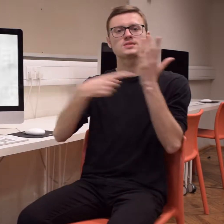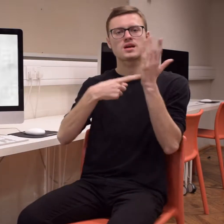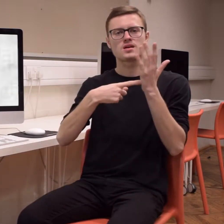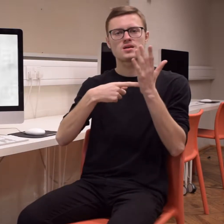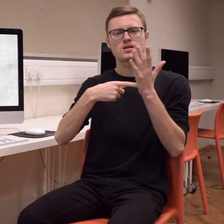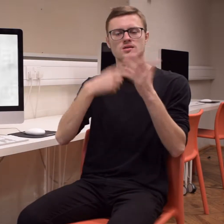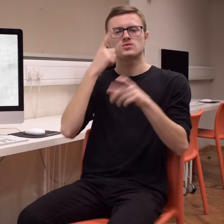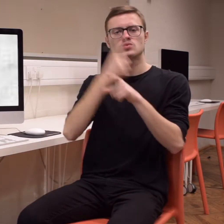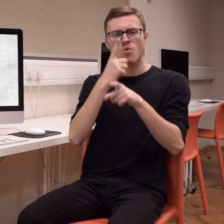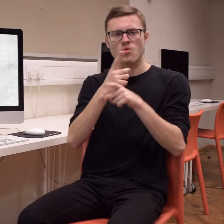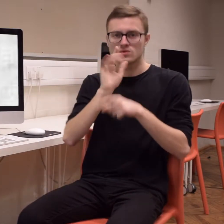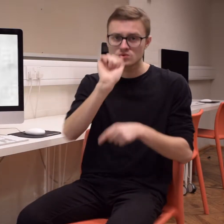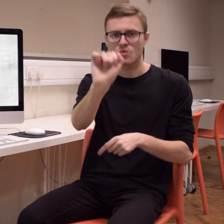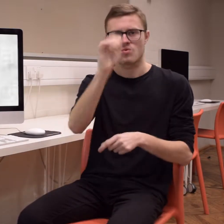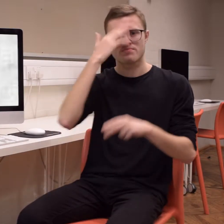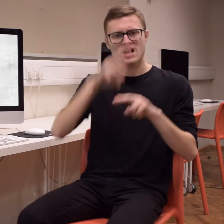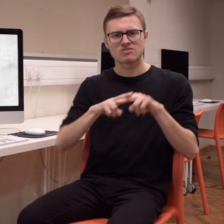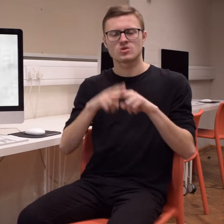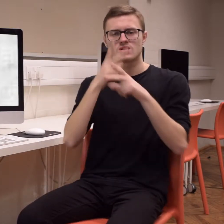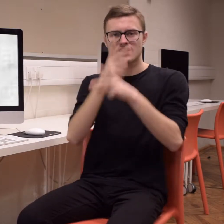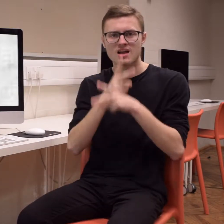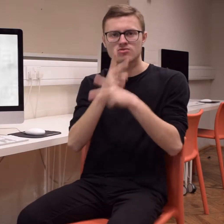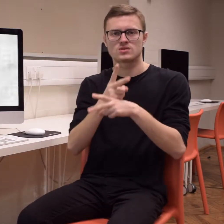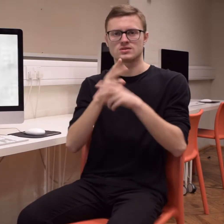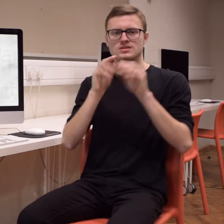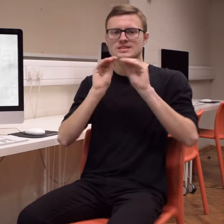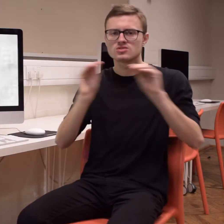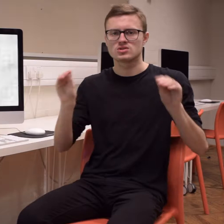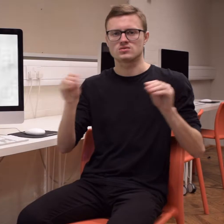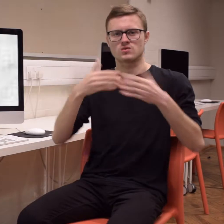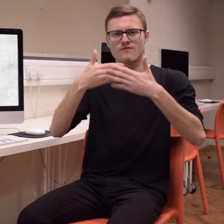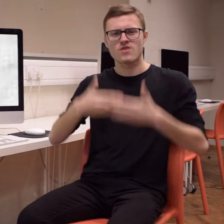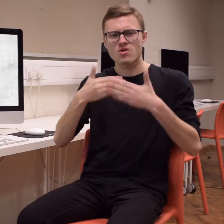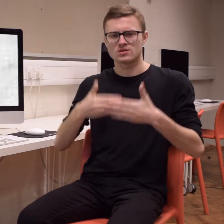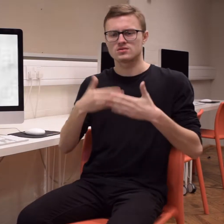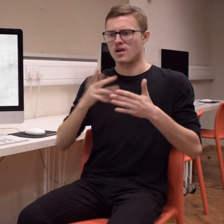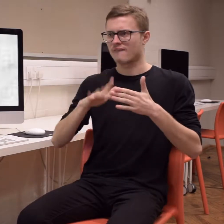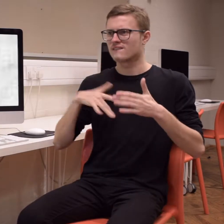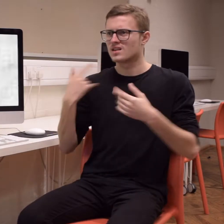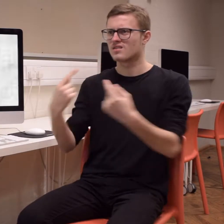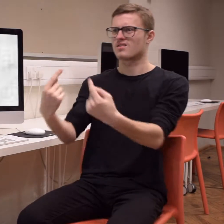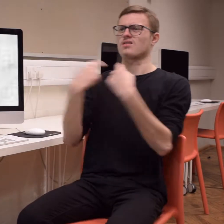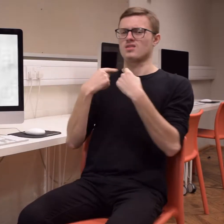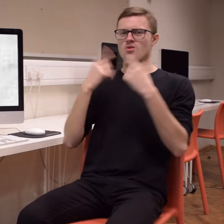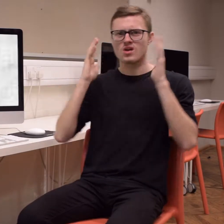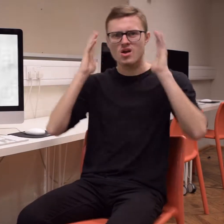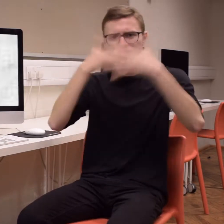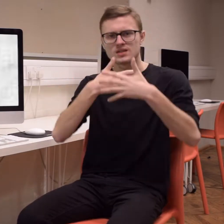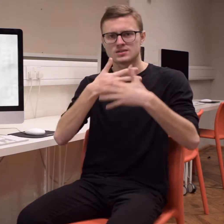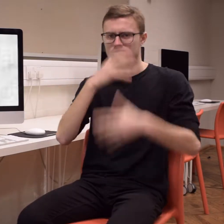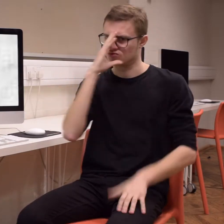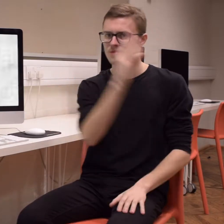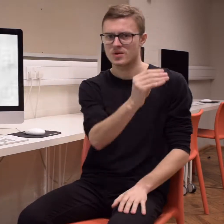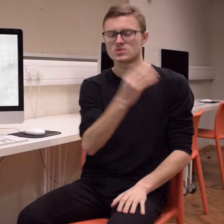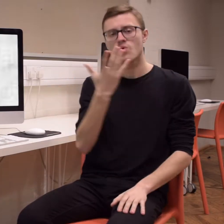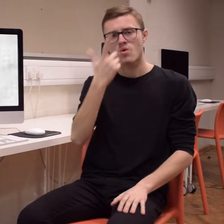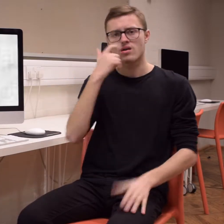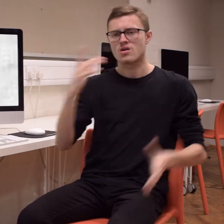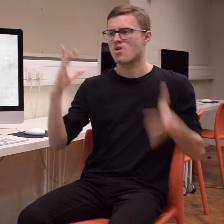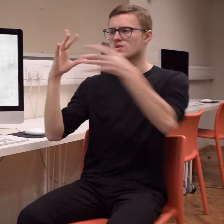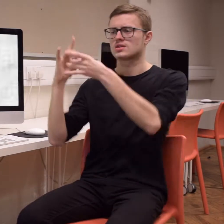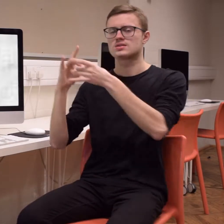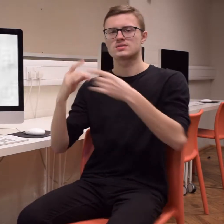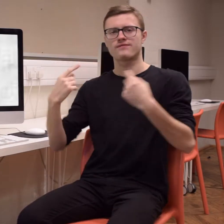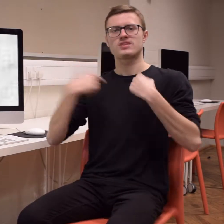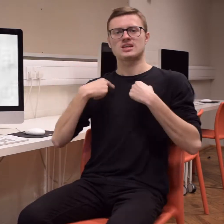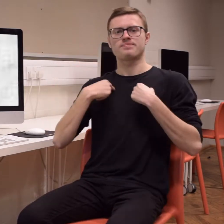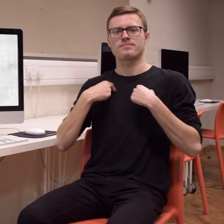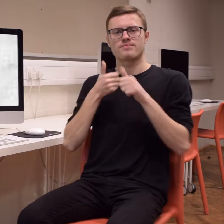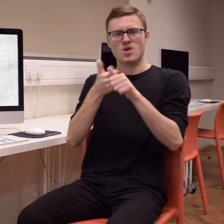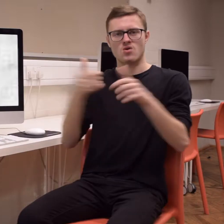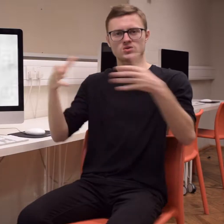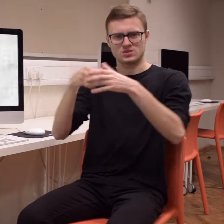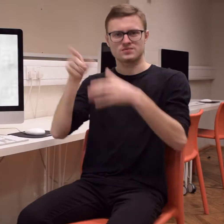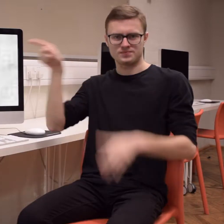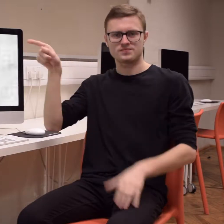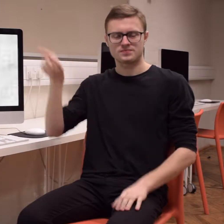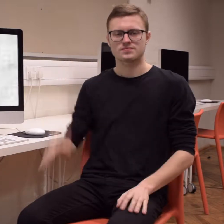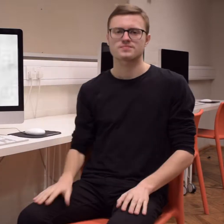T - Talk to a parent, carer, teacher or friend if you are concerned or contact victim support.